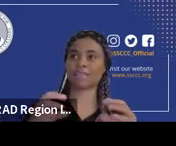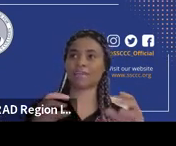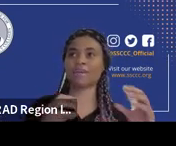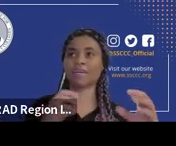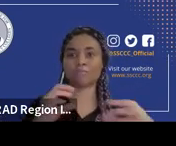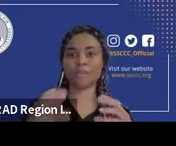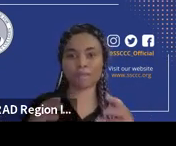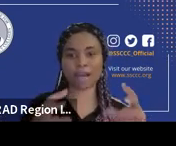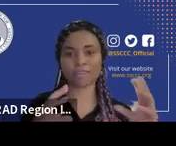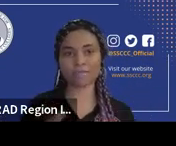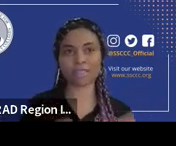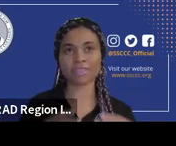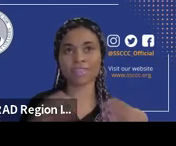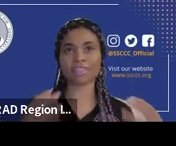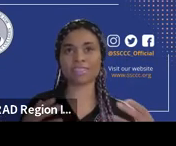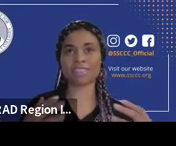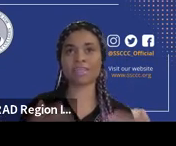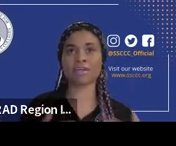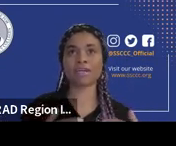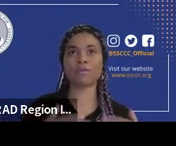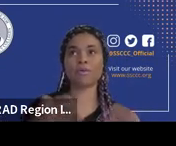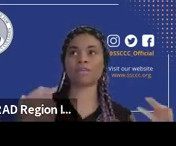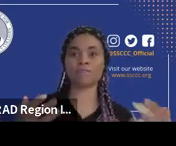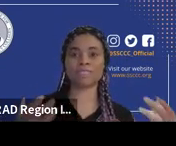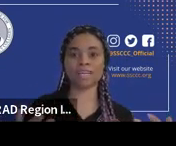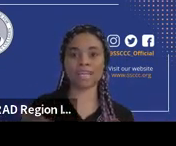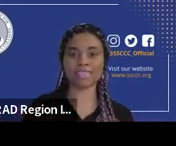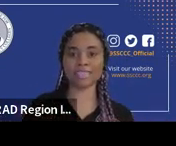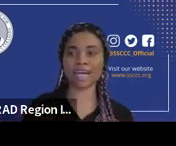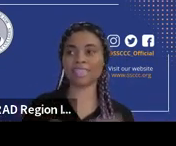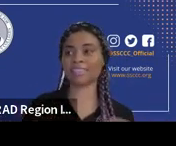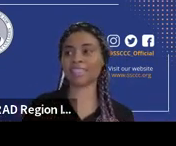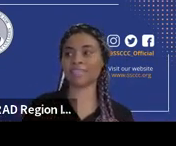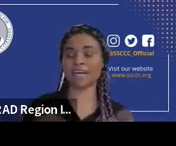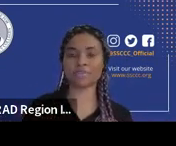If there's a gap that they're to playing about, or something looking to see what can be done, that not necessarily.